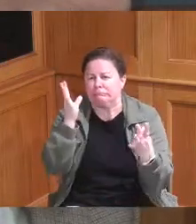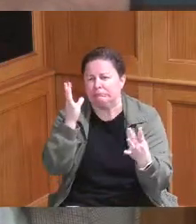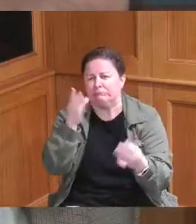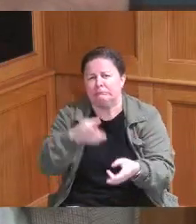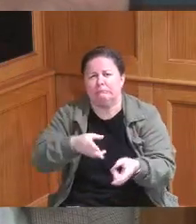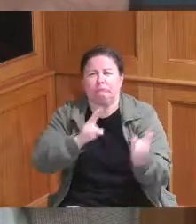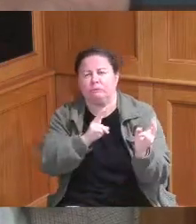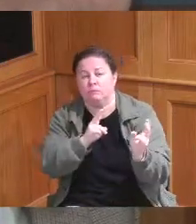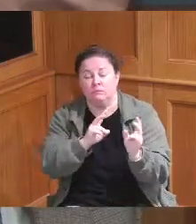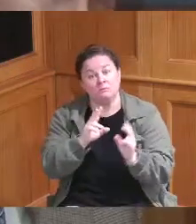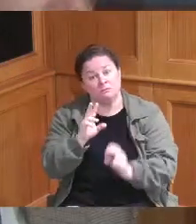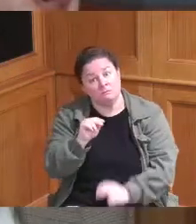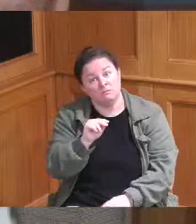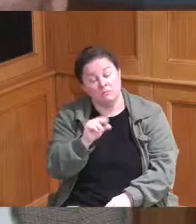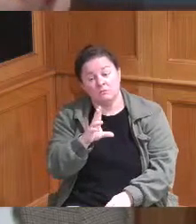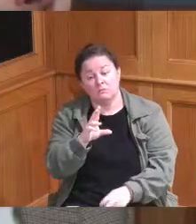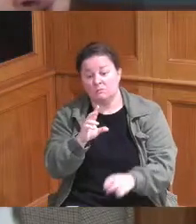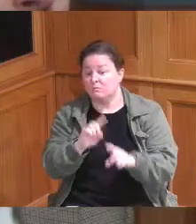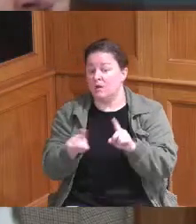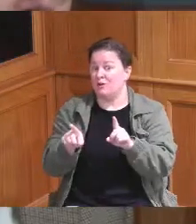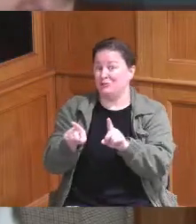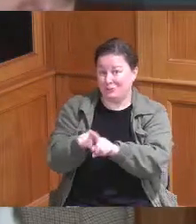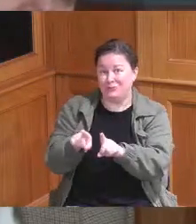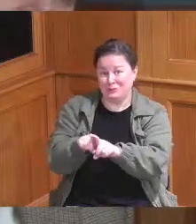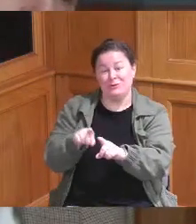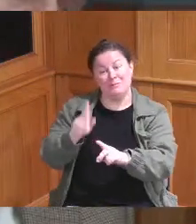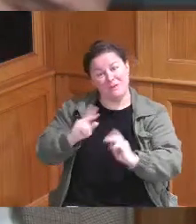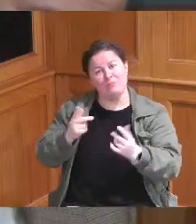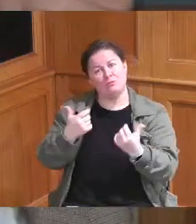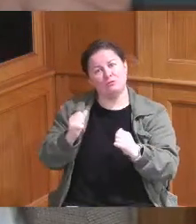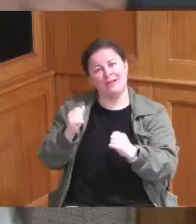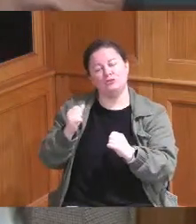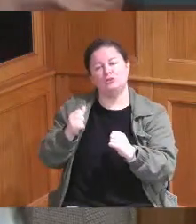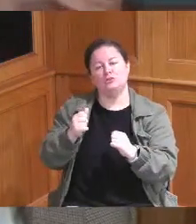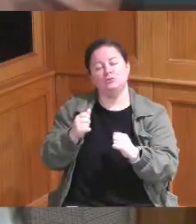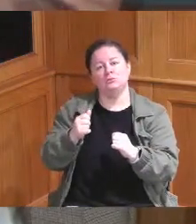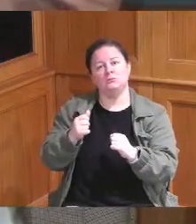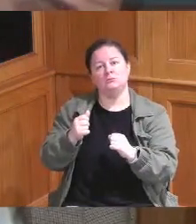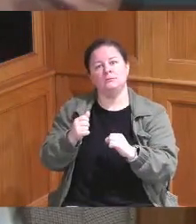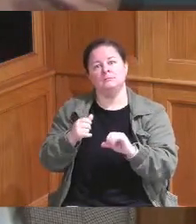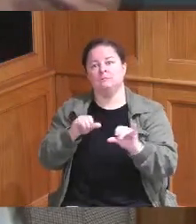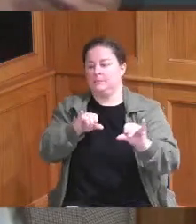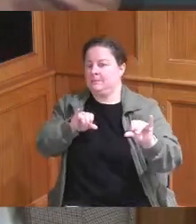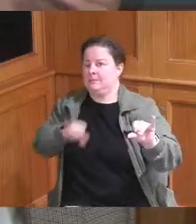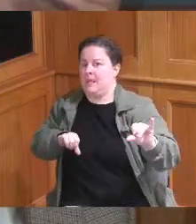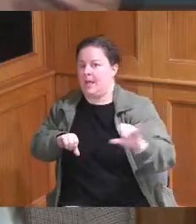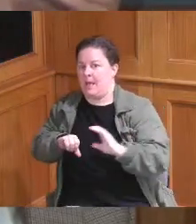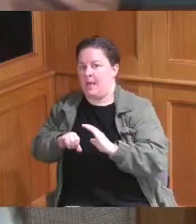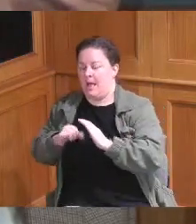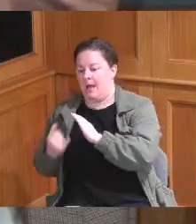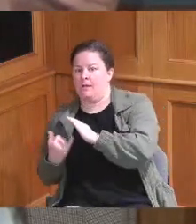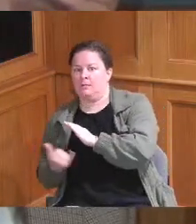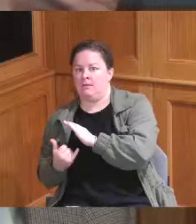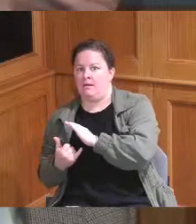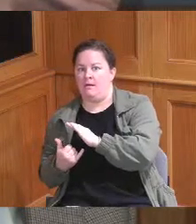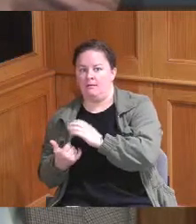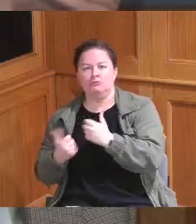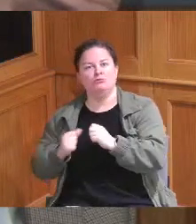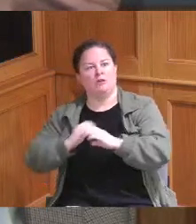trying to isolate themselves and to try to keep other people safe but as we hear about that and